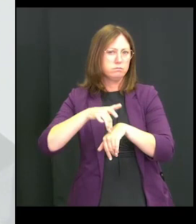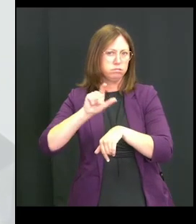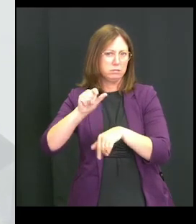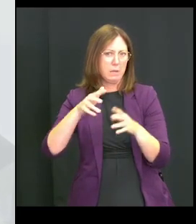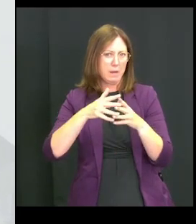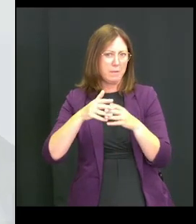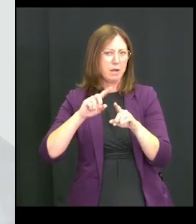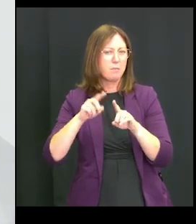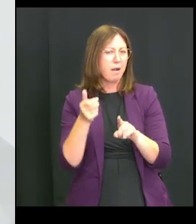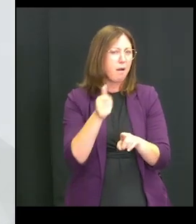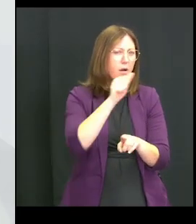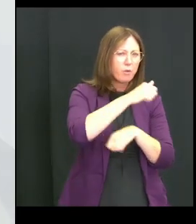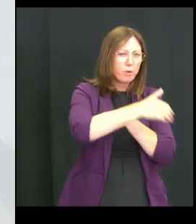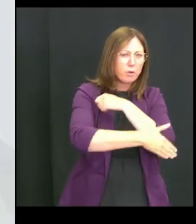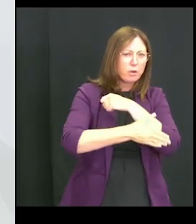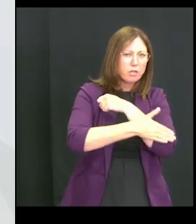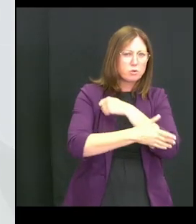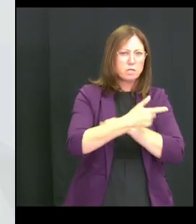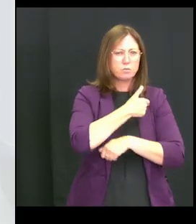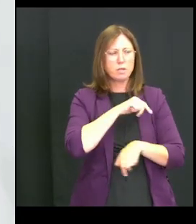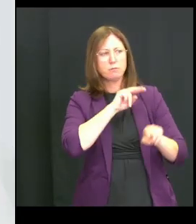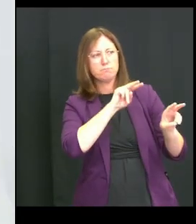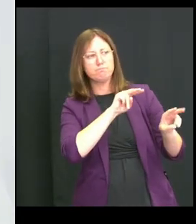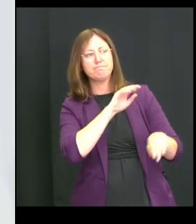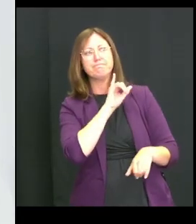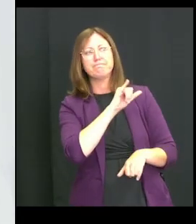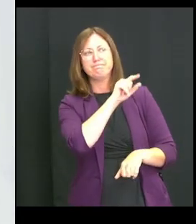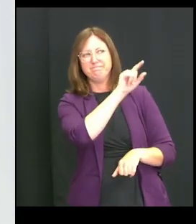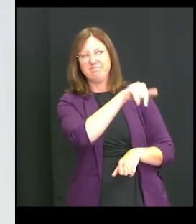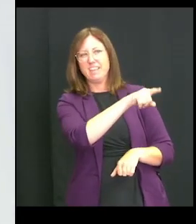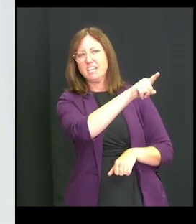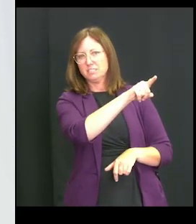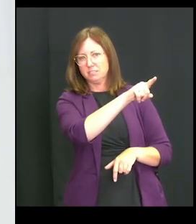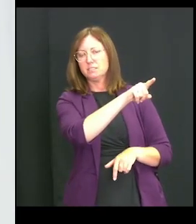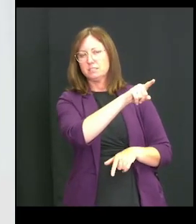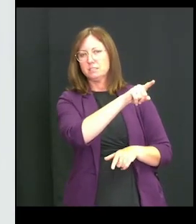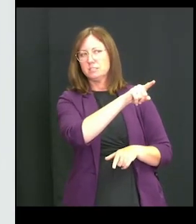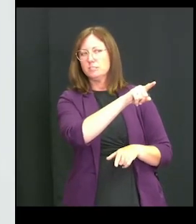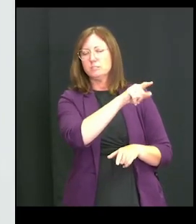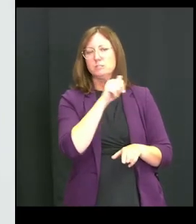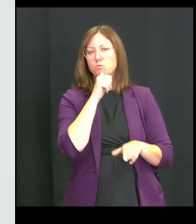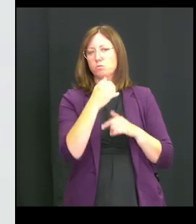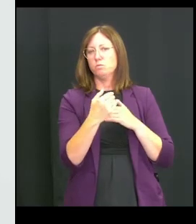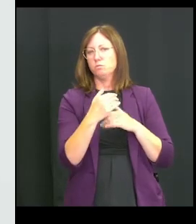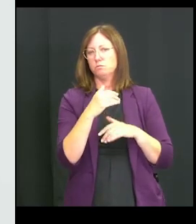but are there other countries that we can learn from in terms of policy making? Yes.